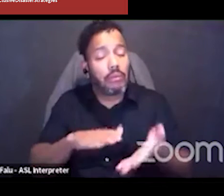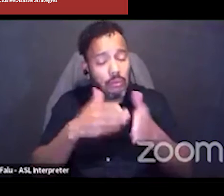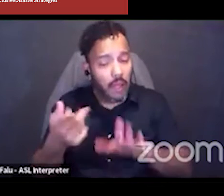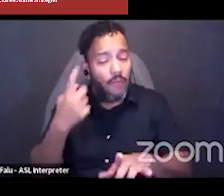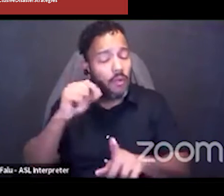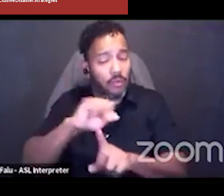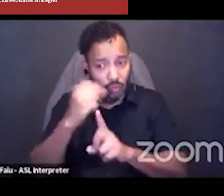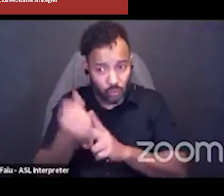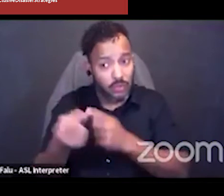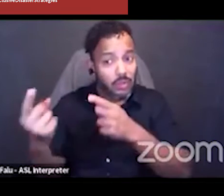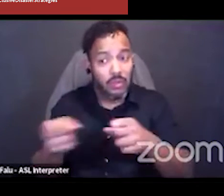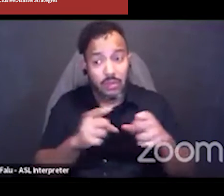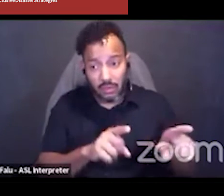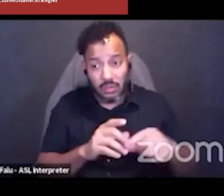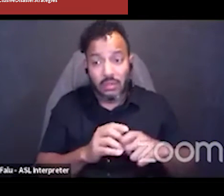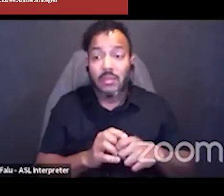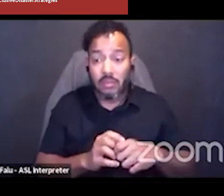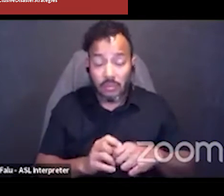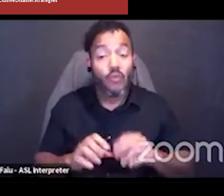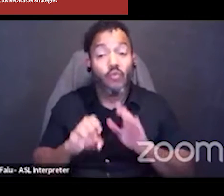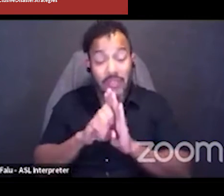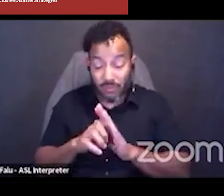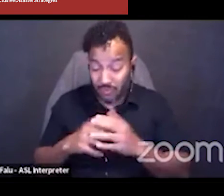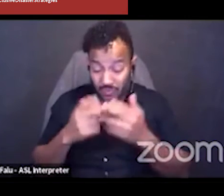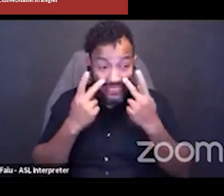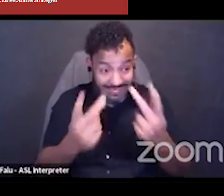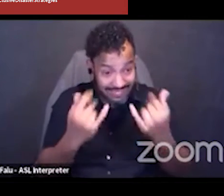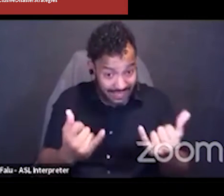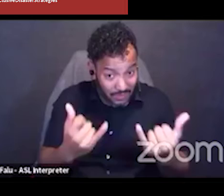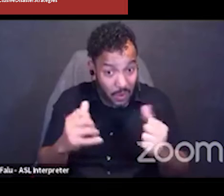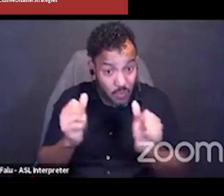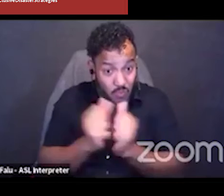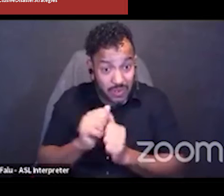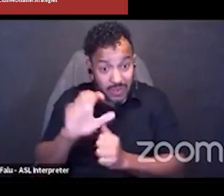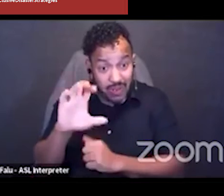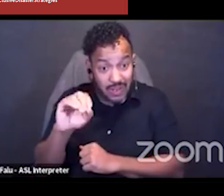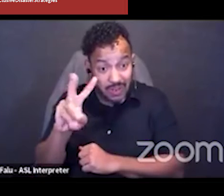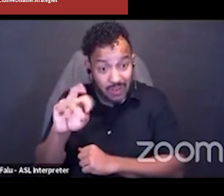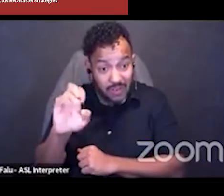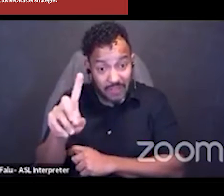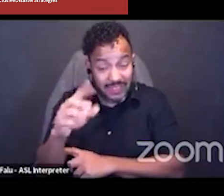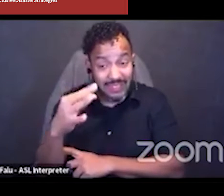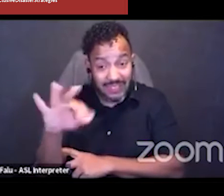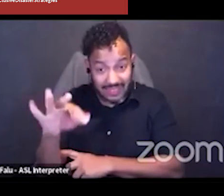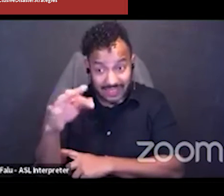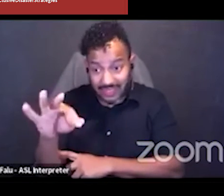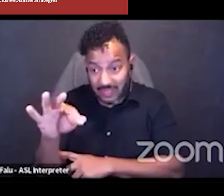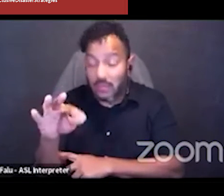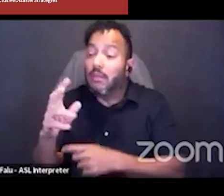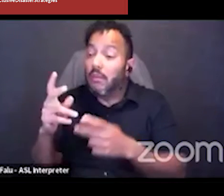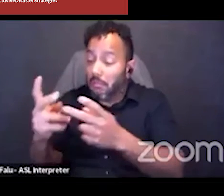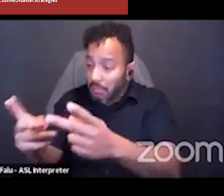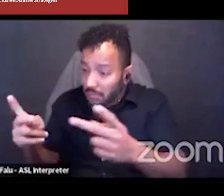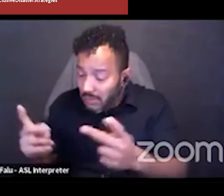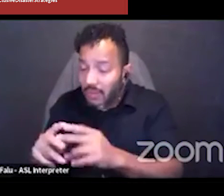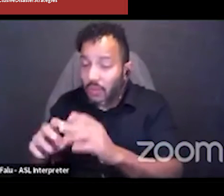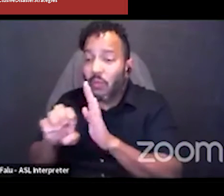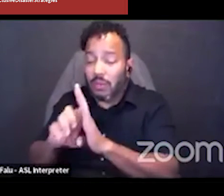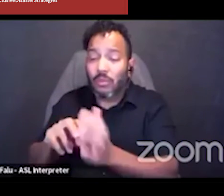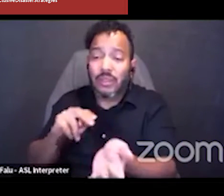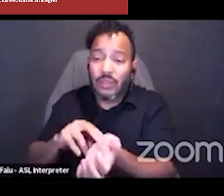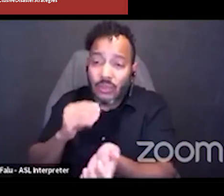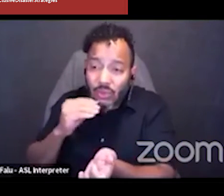and as we see COVID-19 barrel through congregate facilities like nursing facilities along with